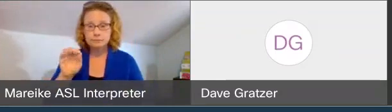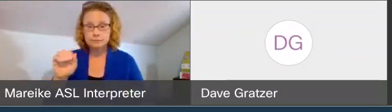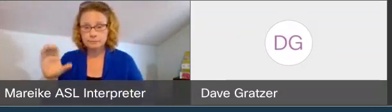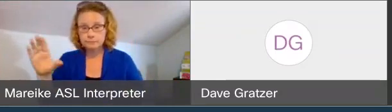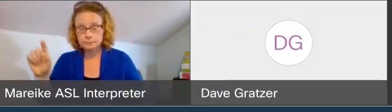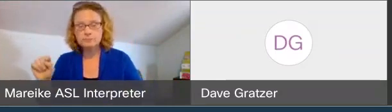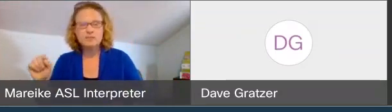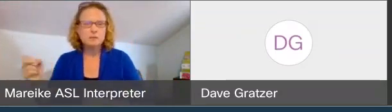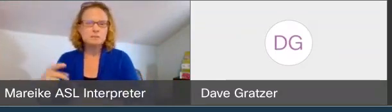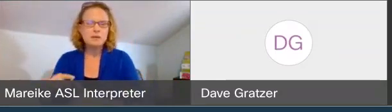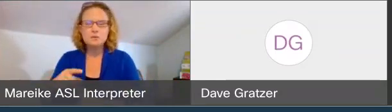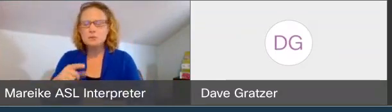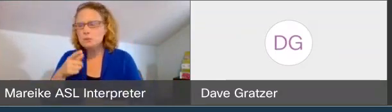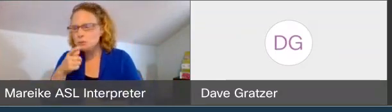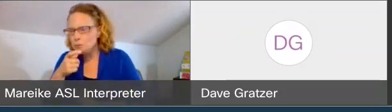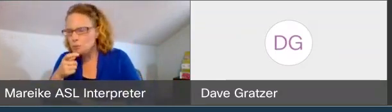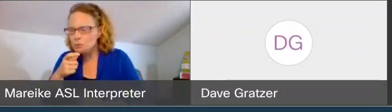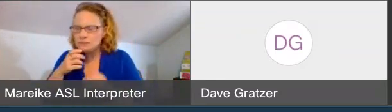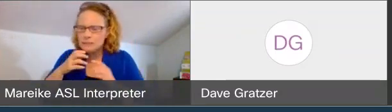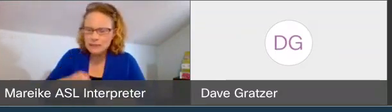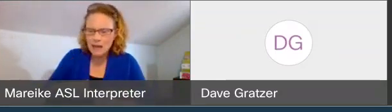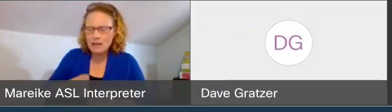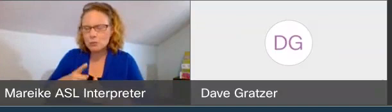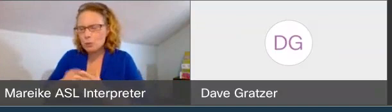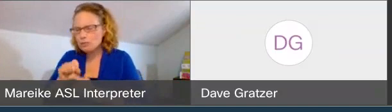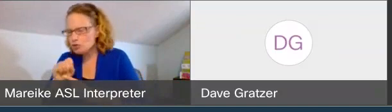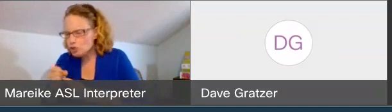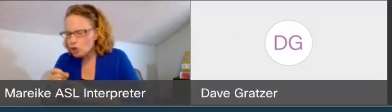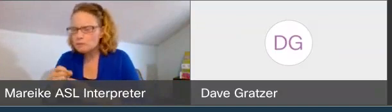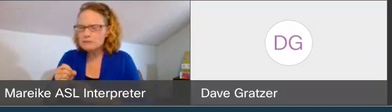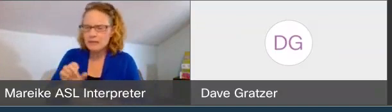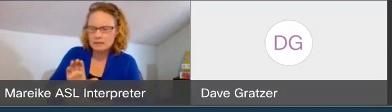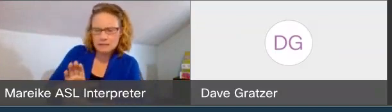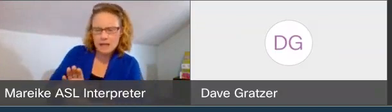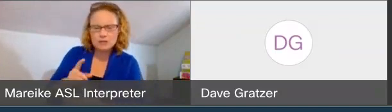for whom, under what circumstances with what outcomes. If you're targeting individuals,